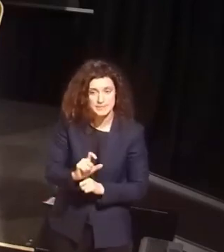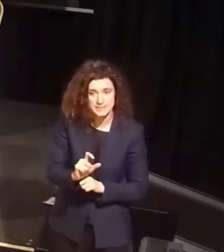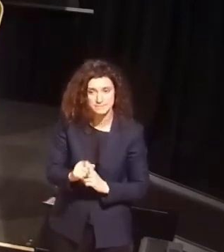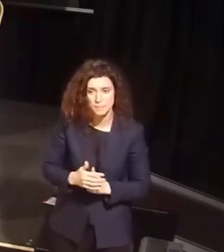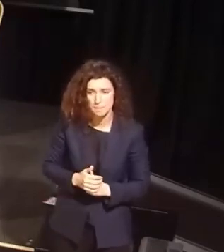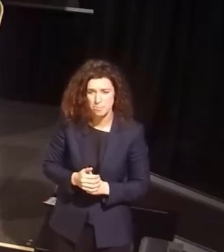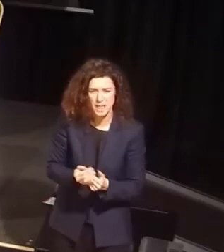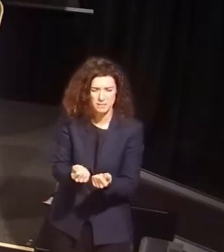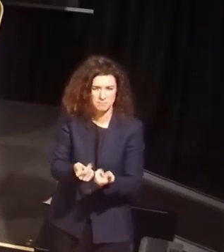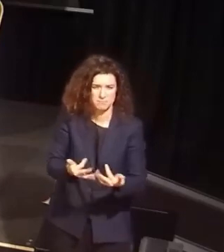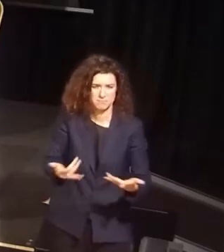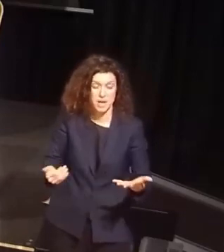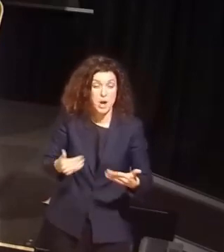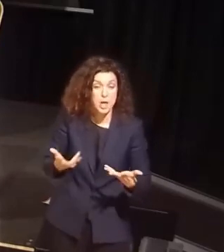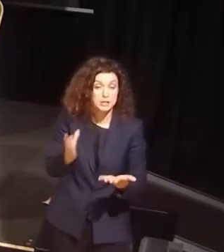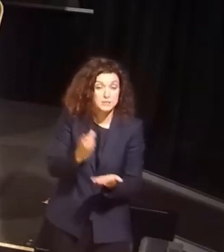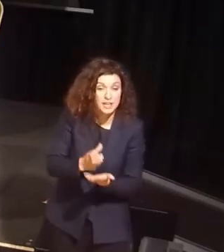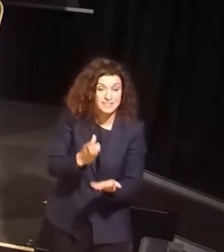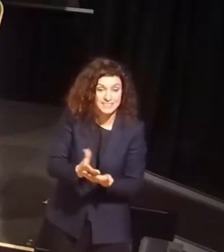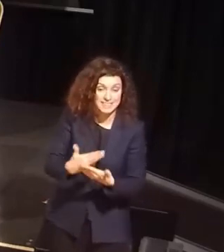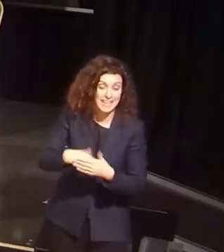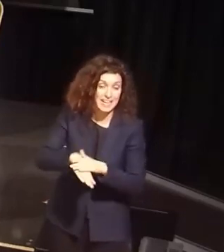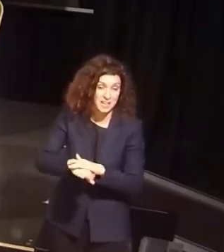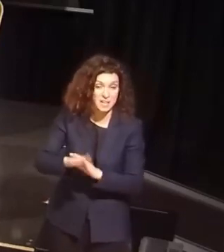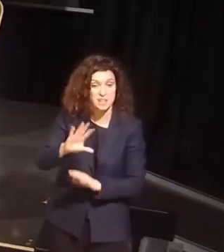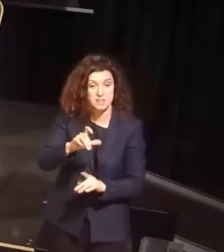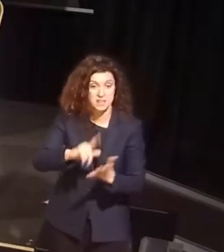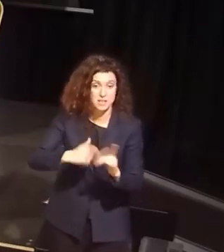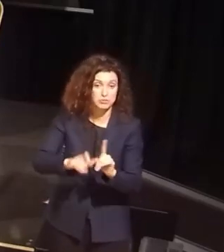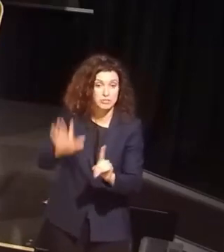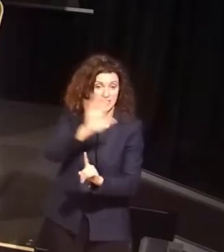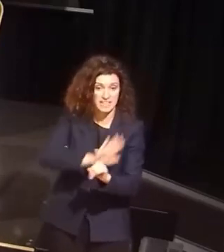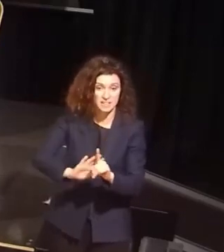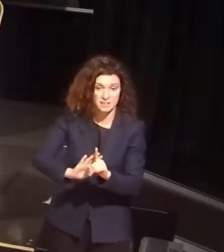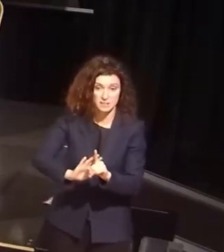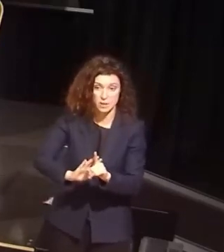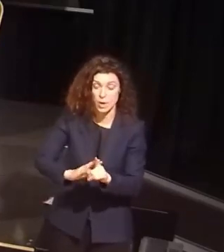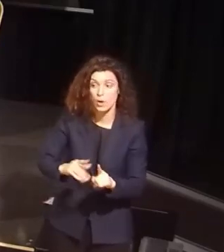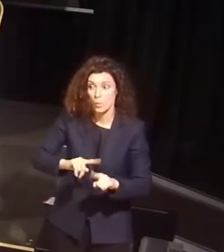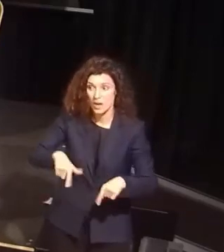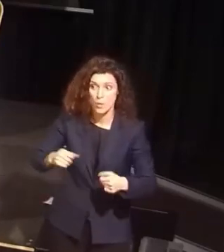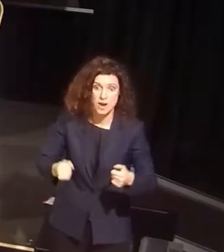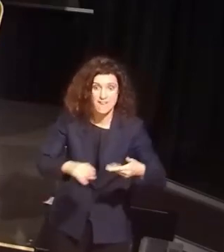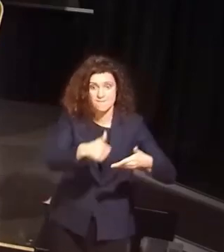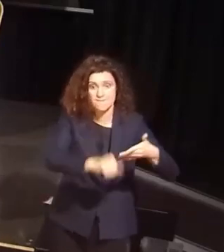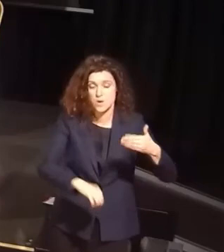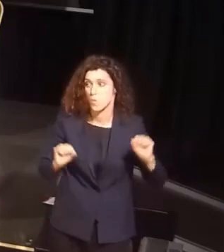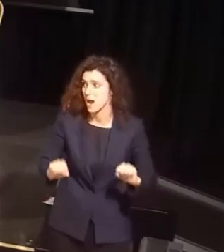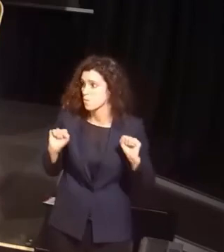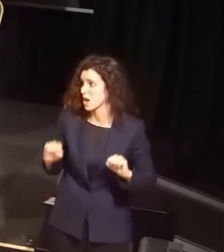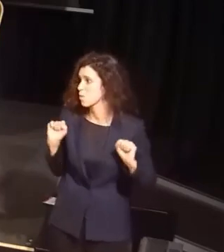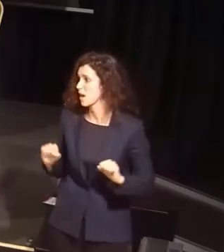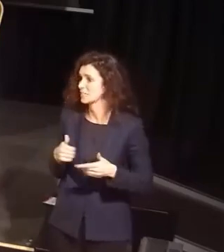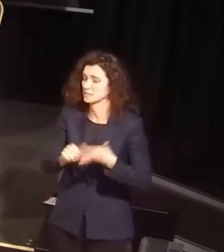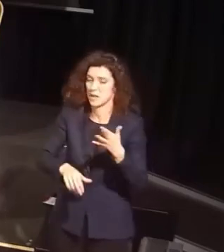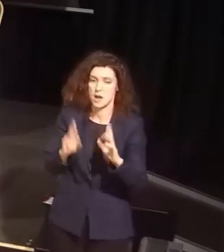there are many charities in this country that you can reach out to, and trust me, we all have a shopping list of things that you guys could make in a day.